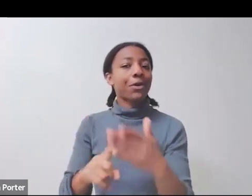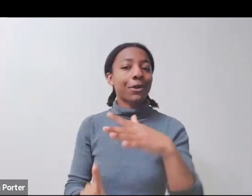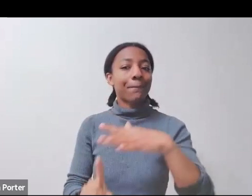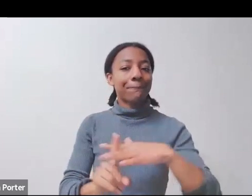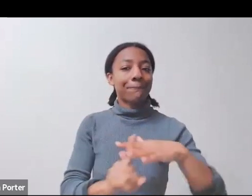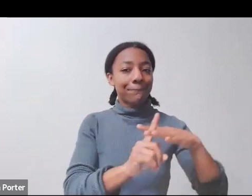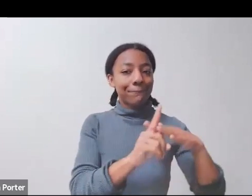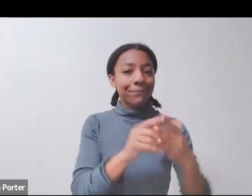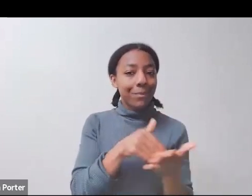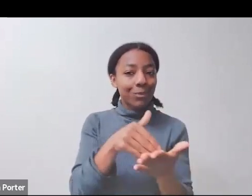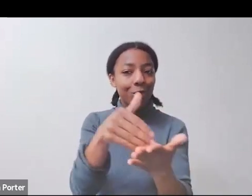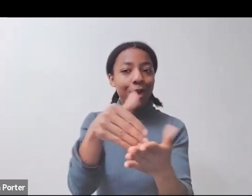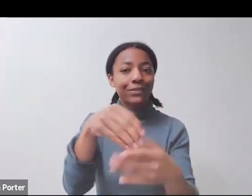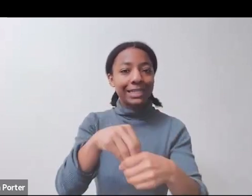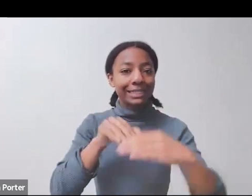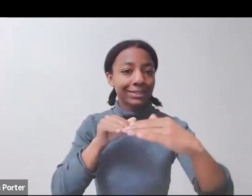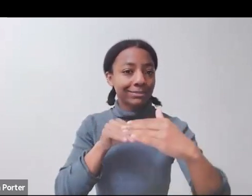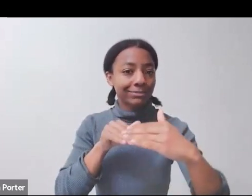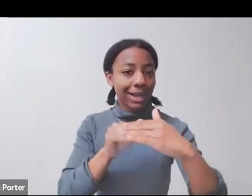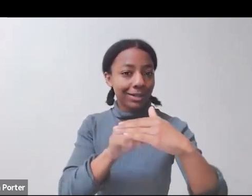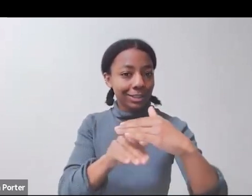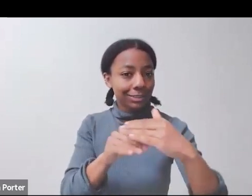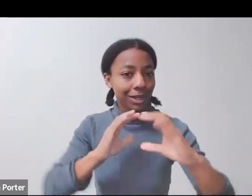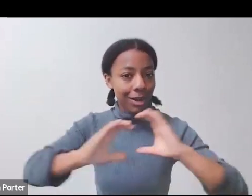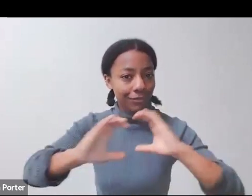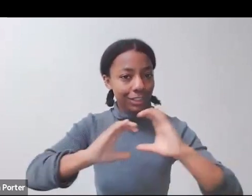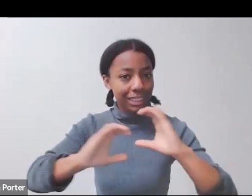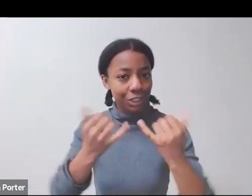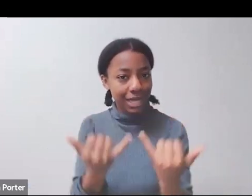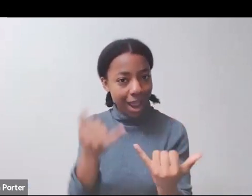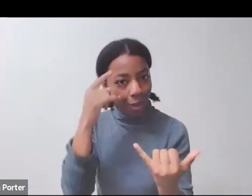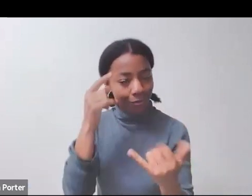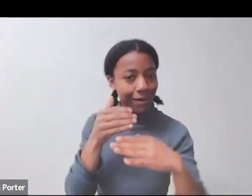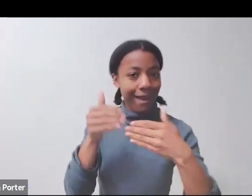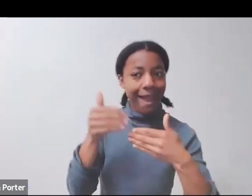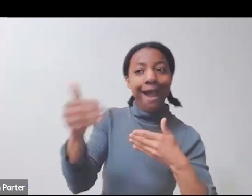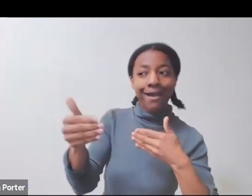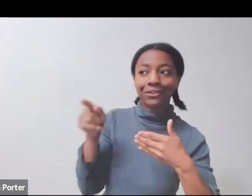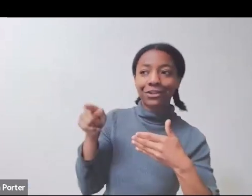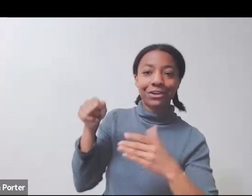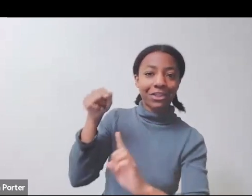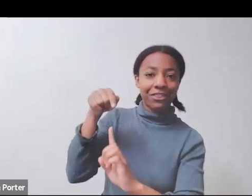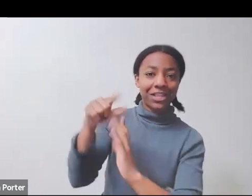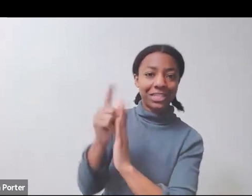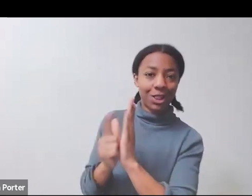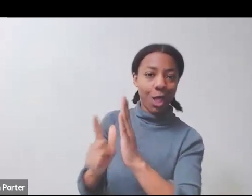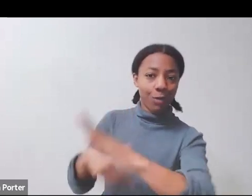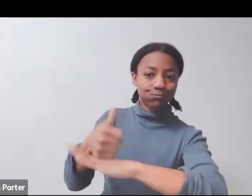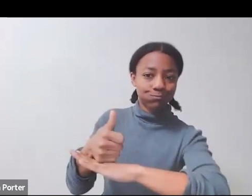in a new way as a result of this law. I think we are also excited right now, Andy Stefik and I were talking this week about the new DOJ